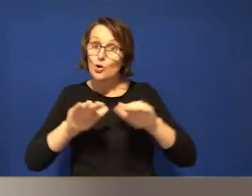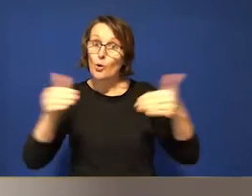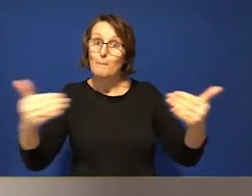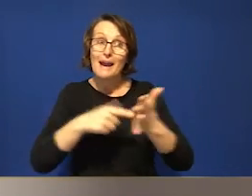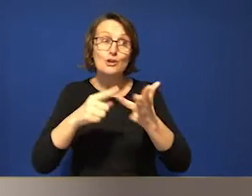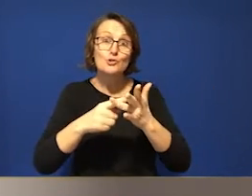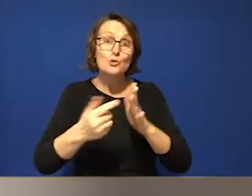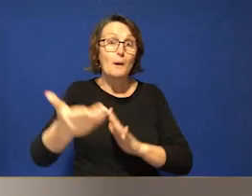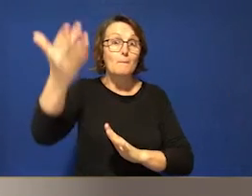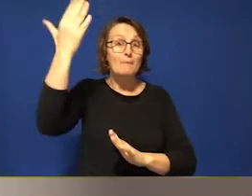Oh, I see.